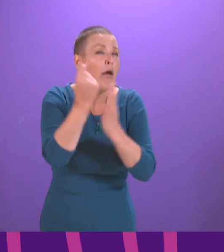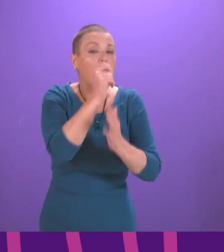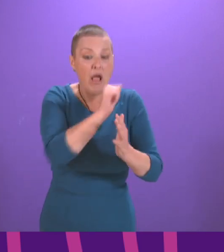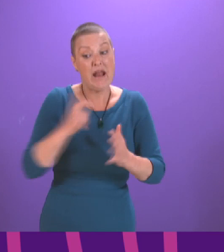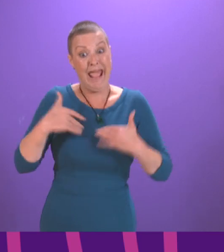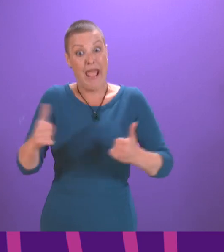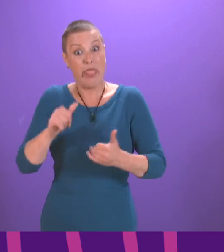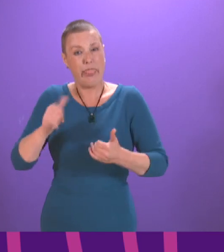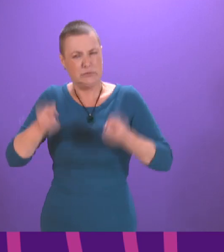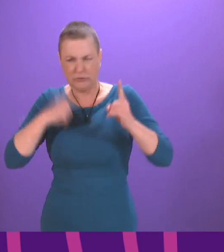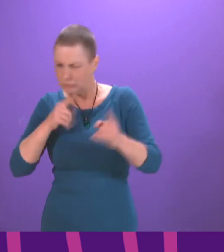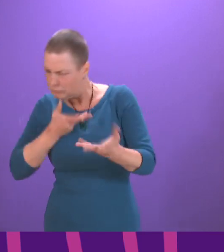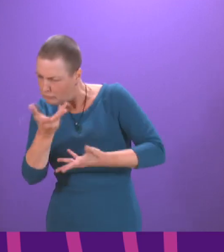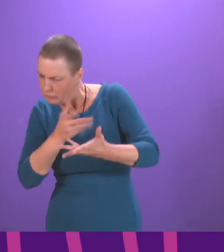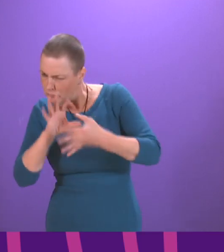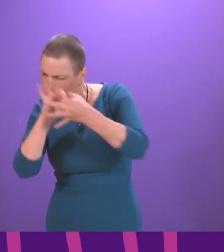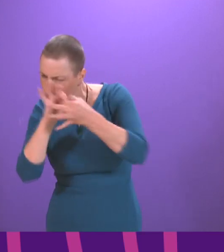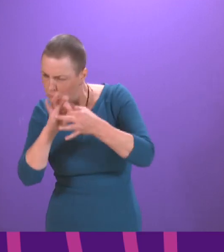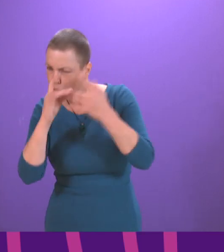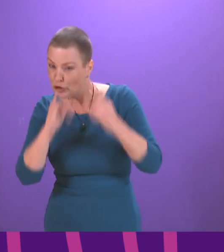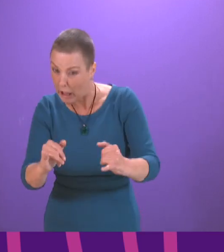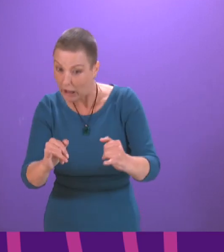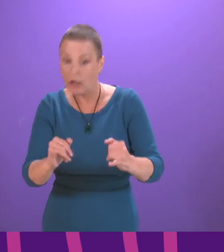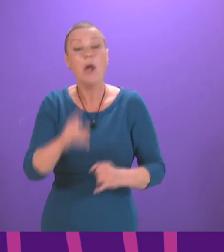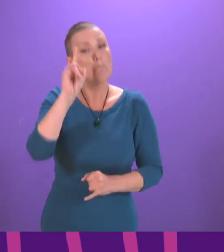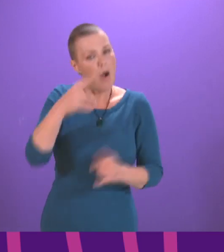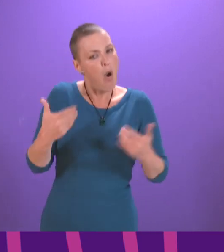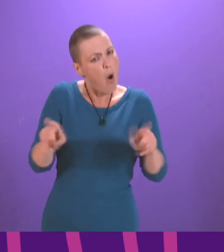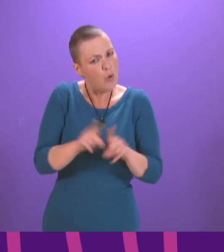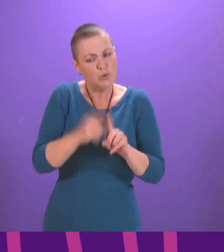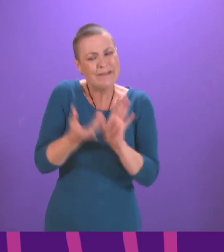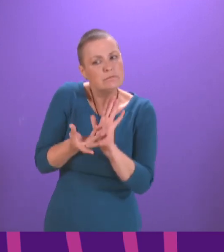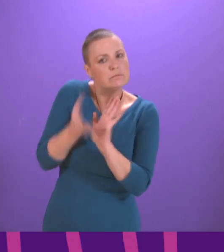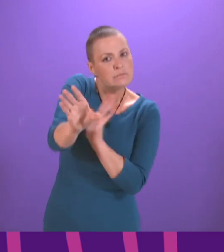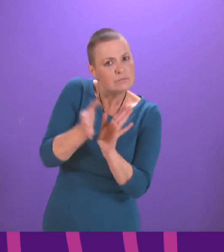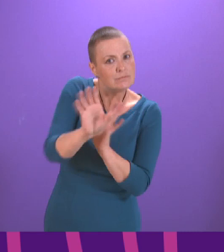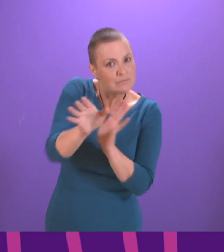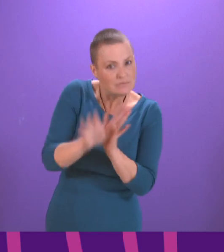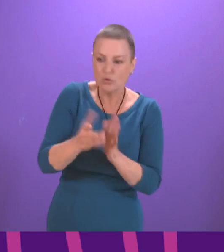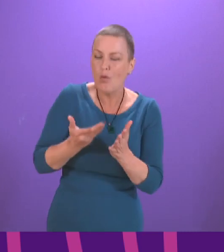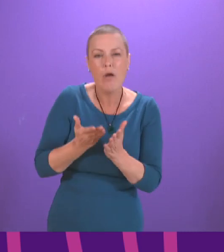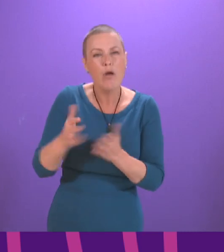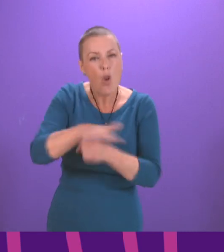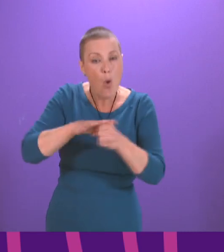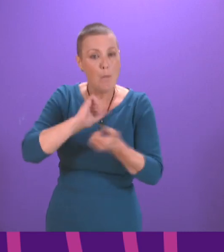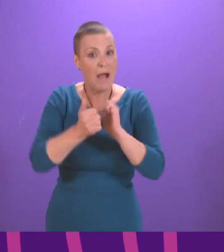health secretary is engaged with local partners where that is the case. There has been additional investment by the Scottish Government in local partners to ensure